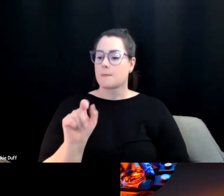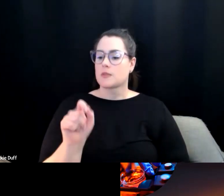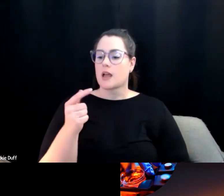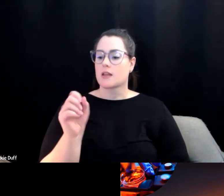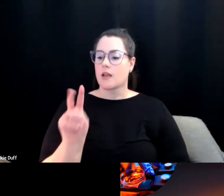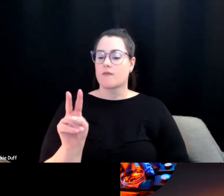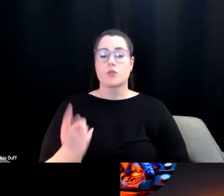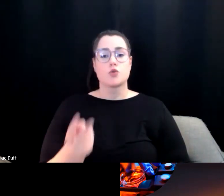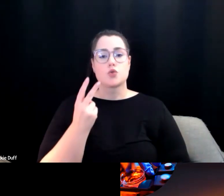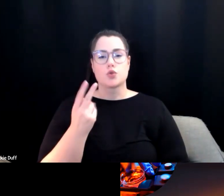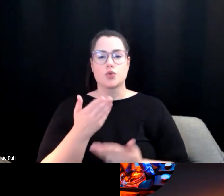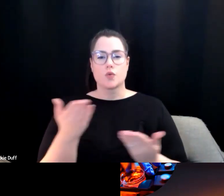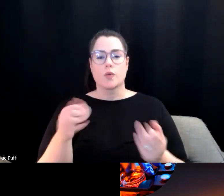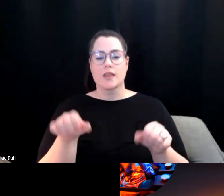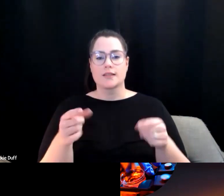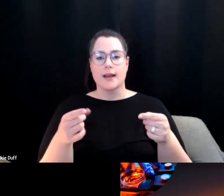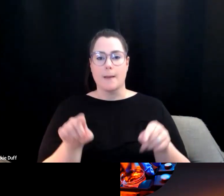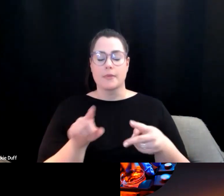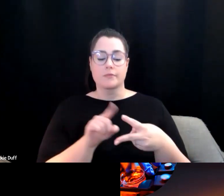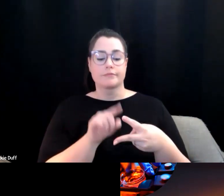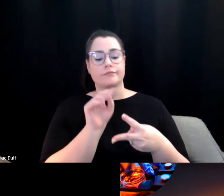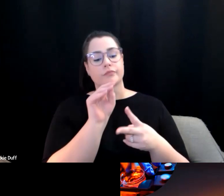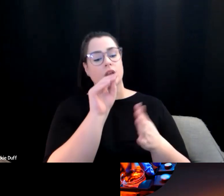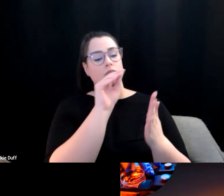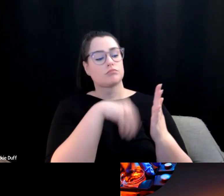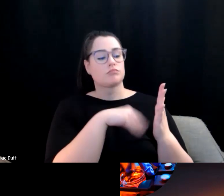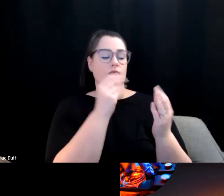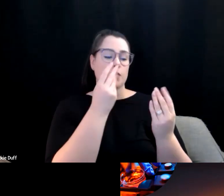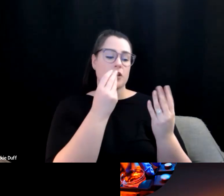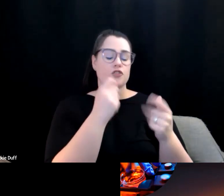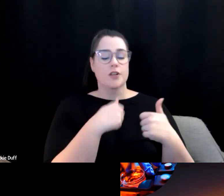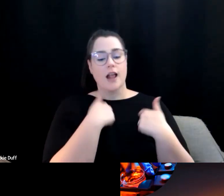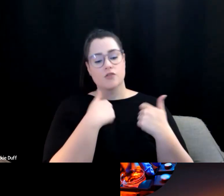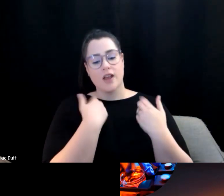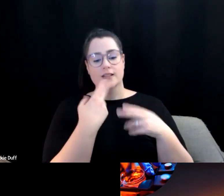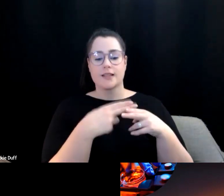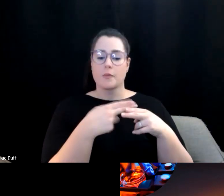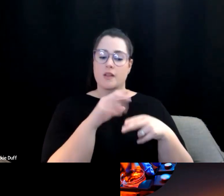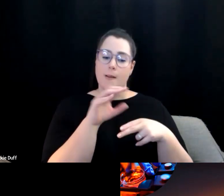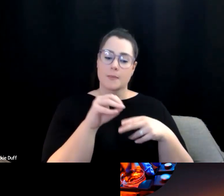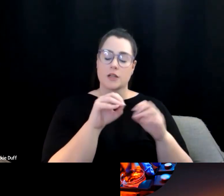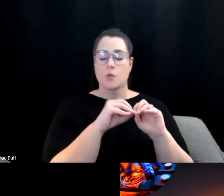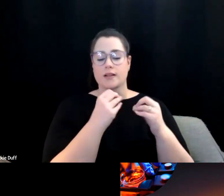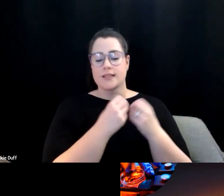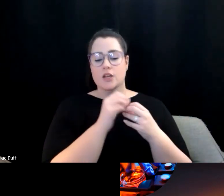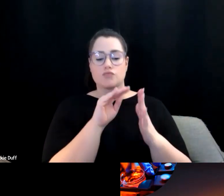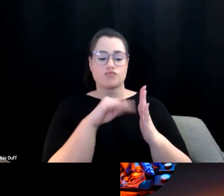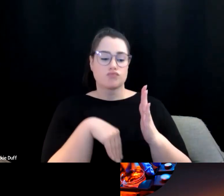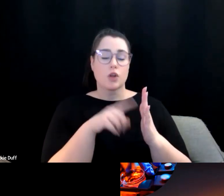You can put in your information, put in your address, the name of the company, or name of the organization, and you would get a UEI number.